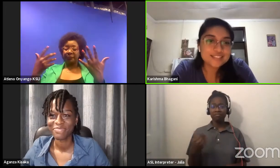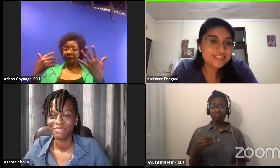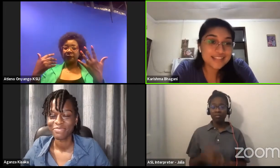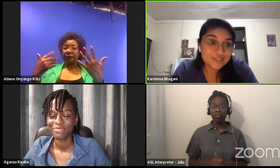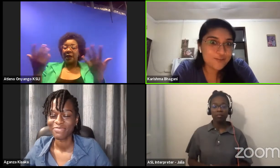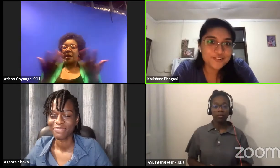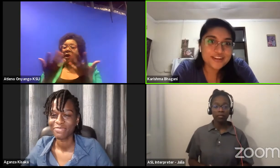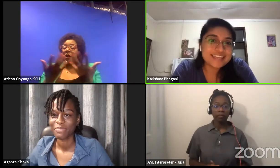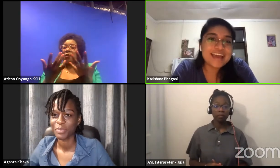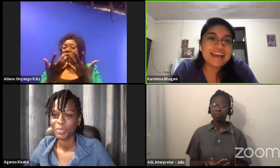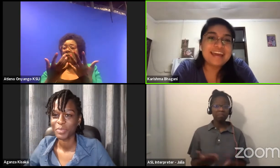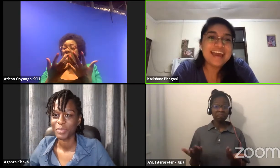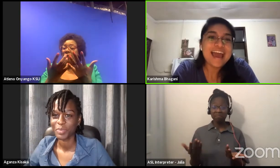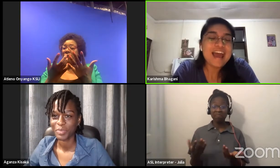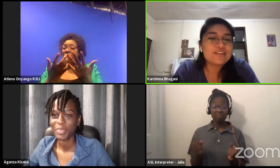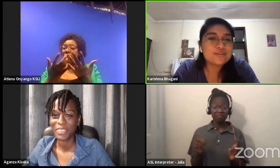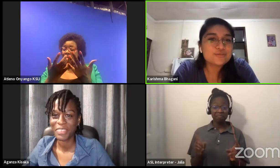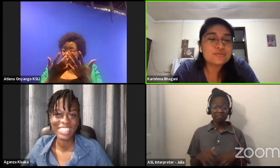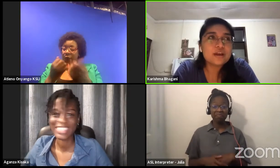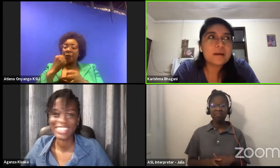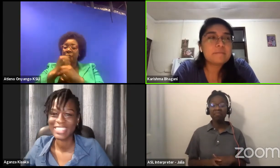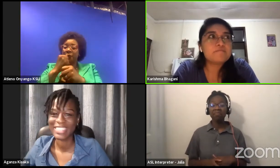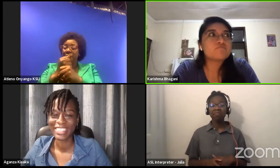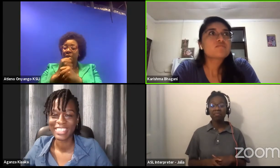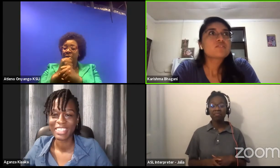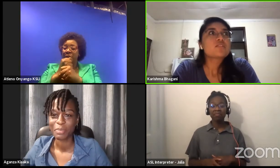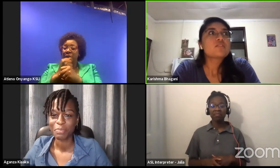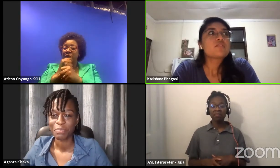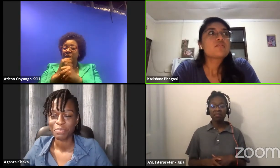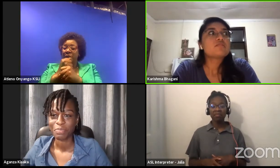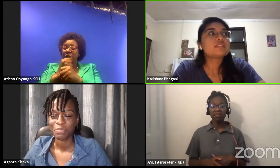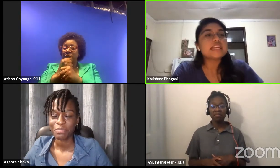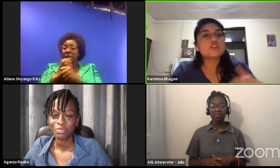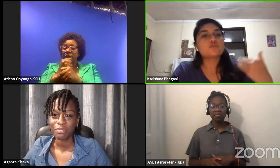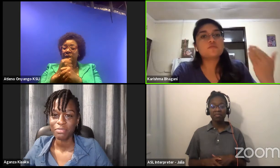Let's go for it, how do you seek to find this concept